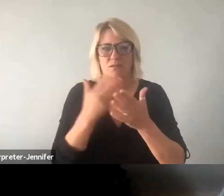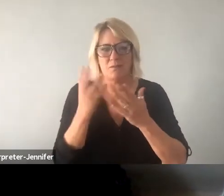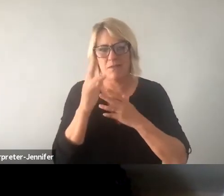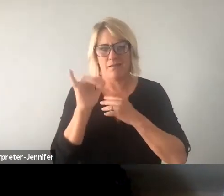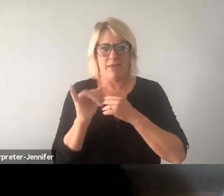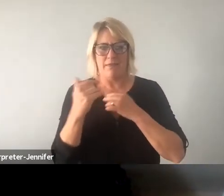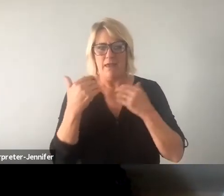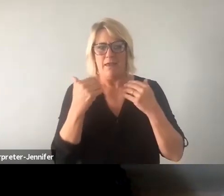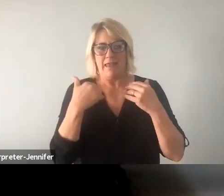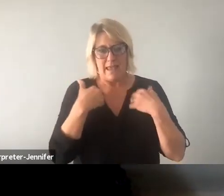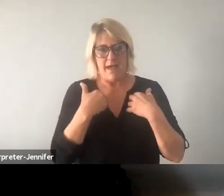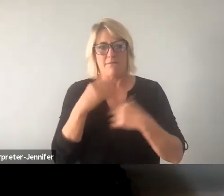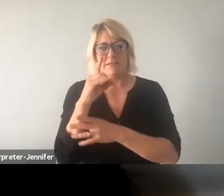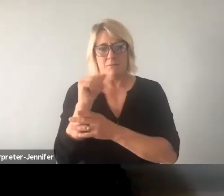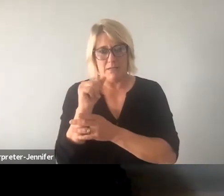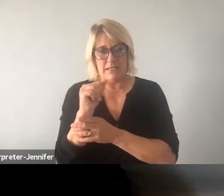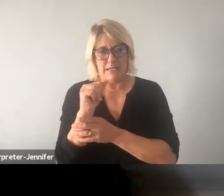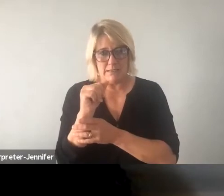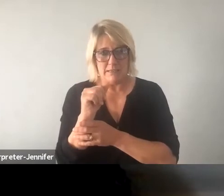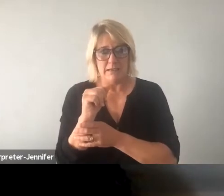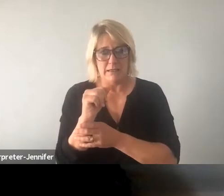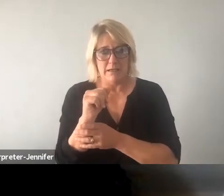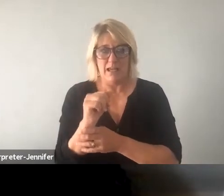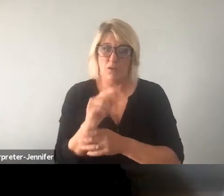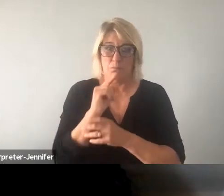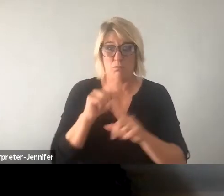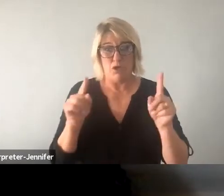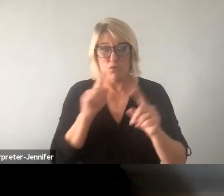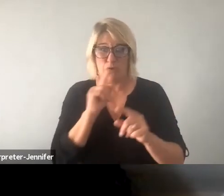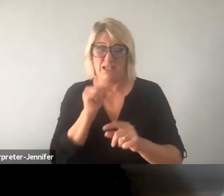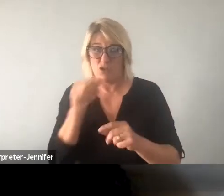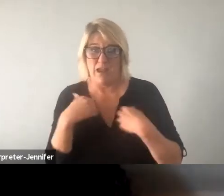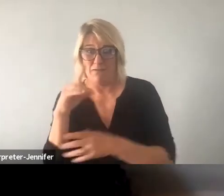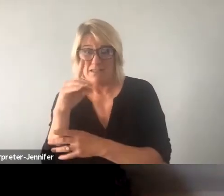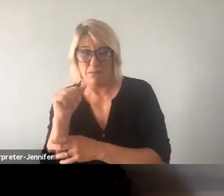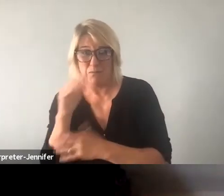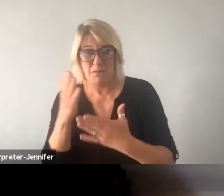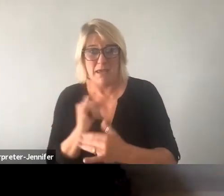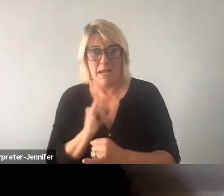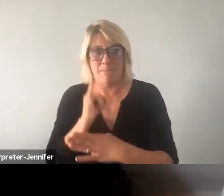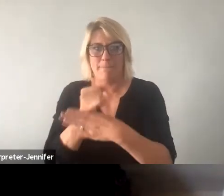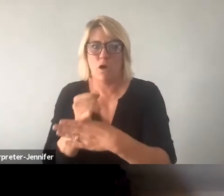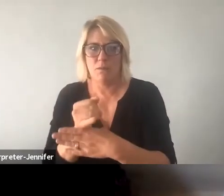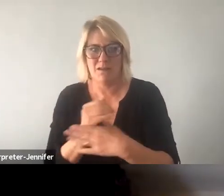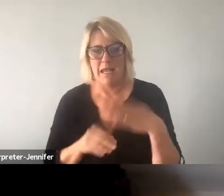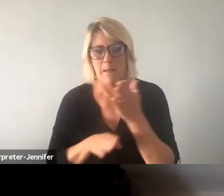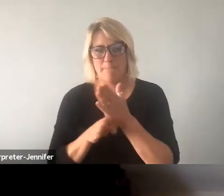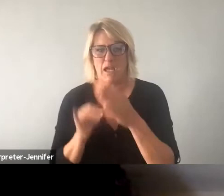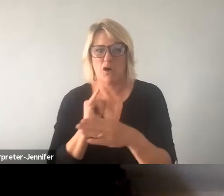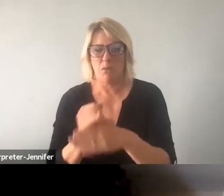are discriminated against based on an assumption or a rumor or something of that nature that they have a disability when, in fact, they really don't. They